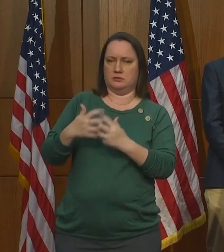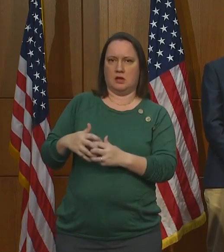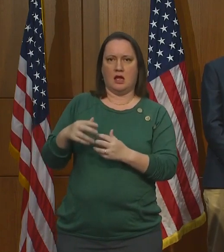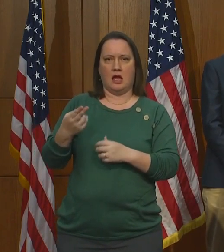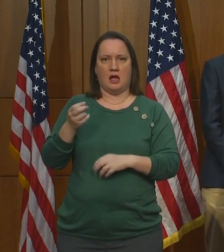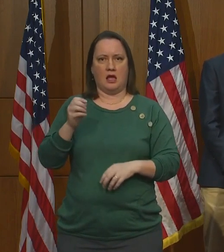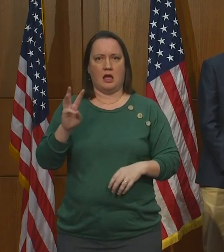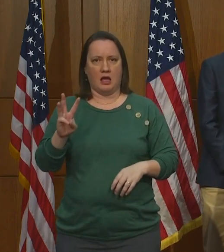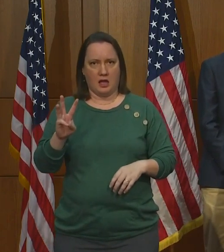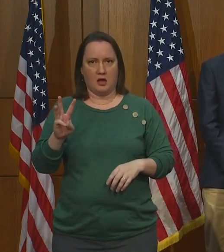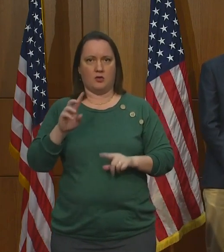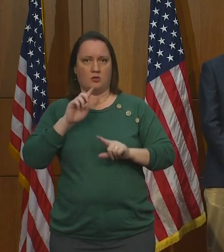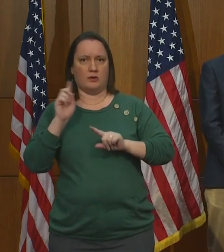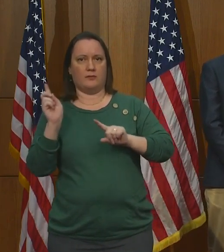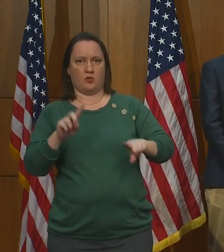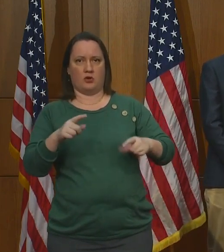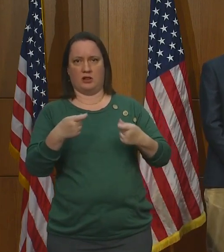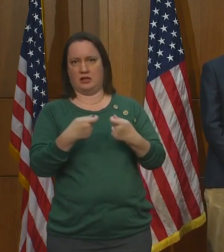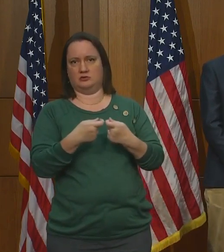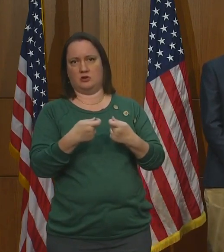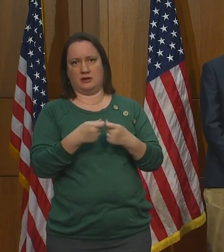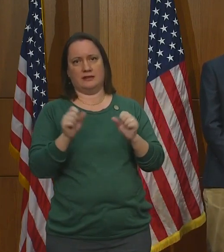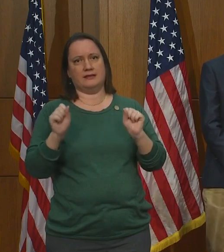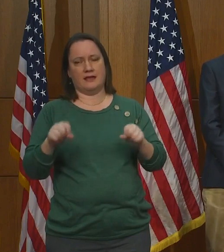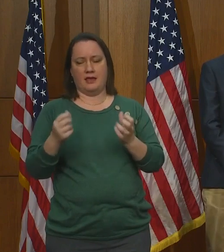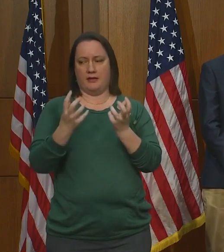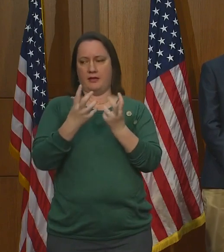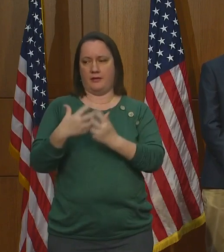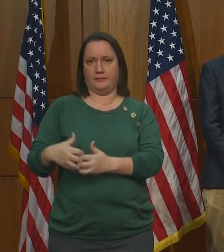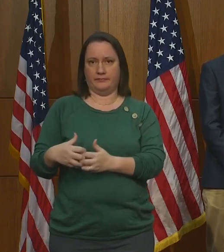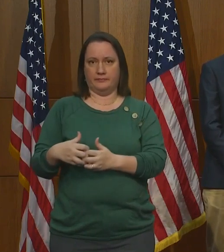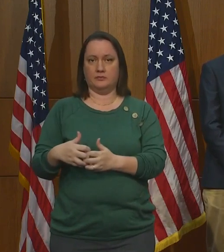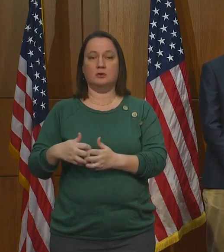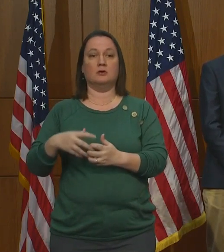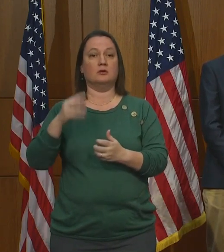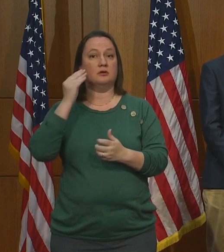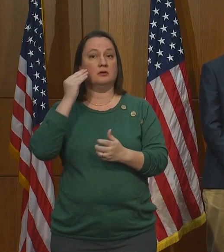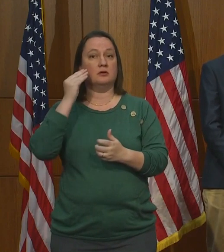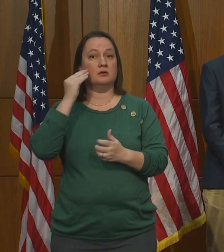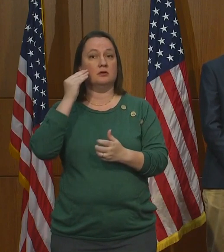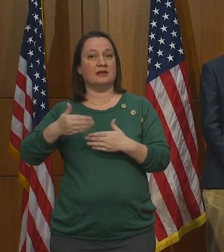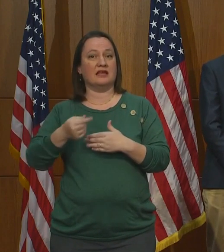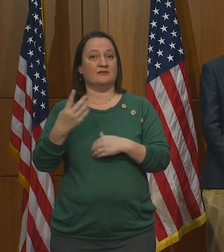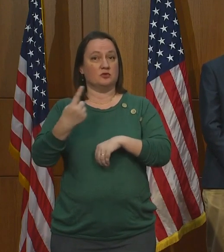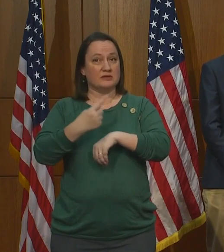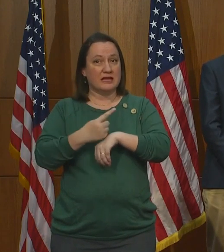HAVE. OVER THE LAST COUPLE WEEKS ARRANGED FOR THAT TOO-